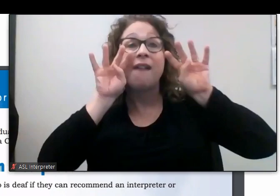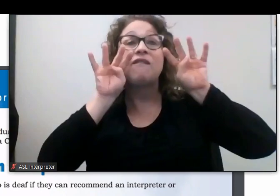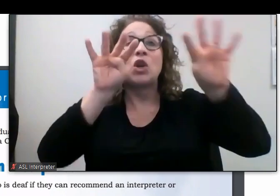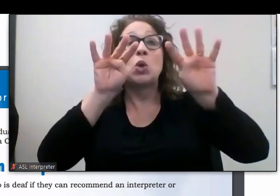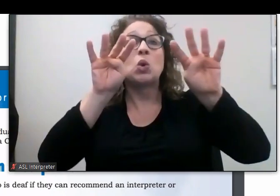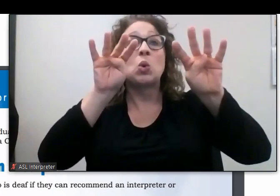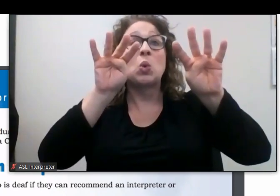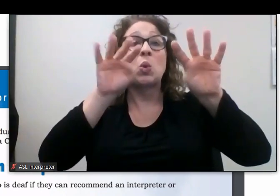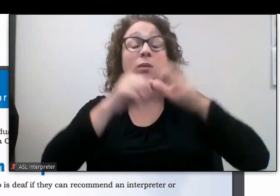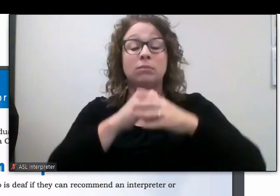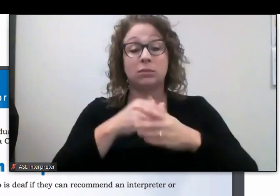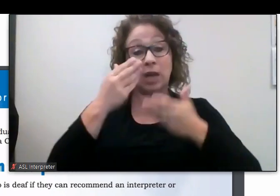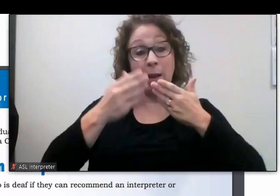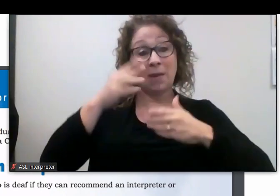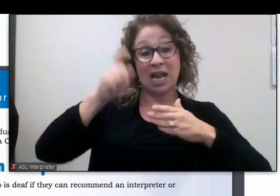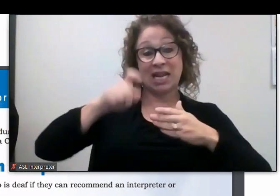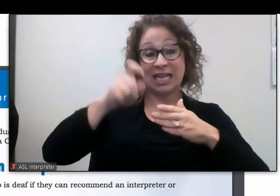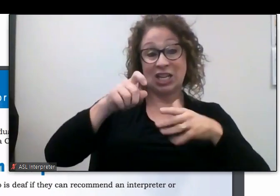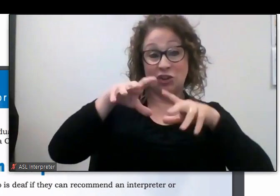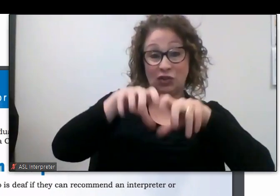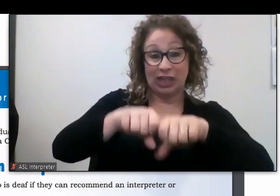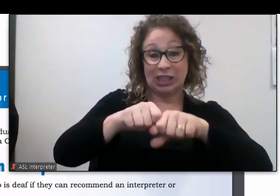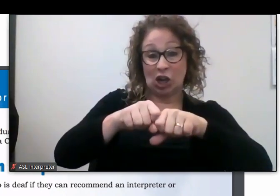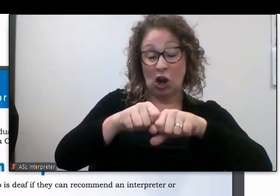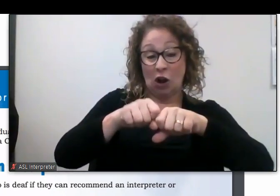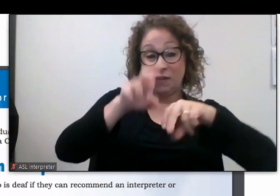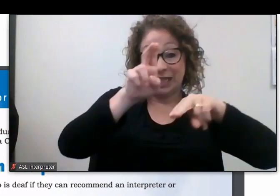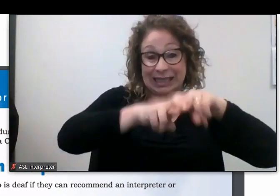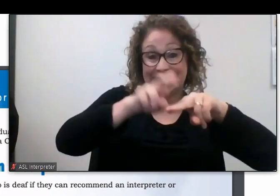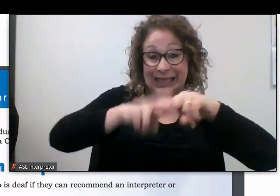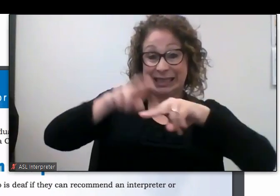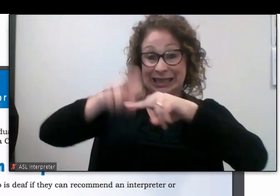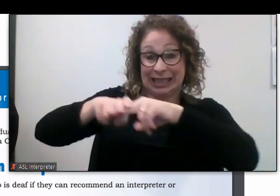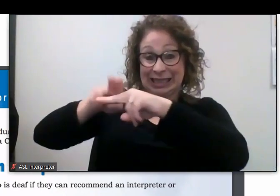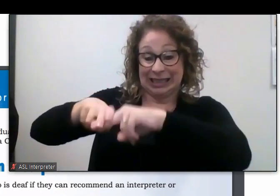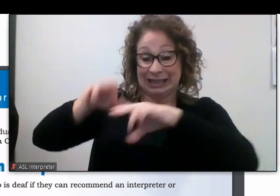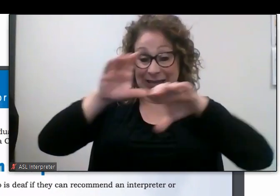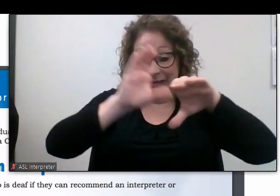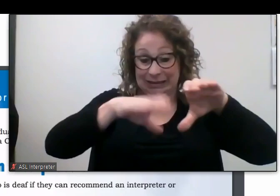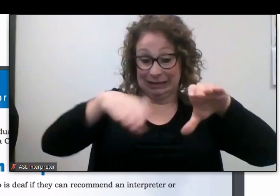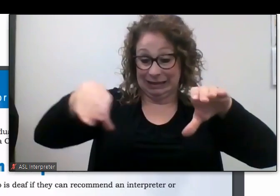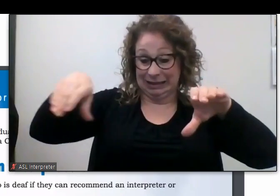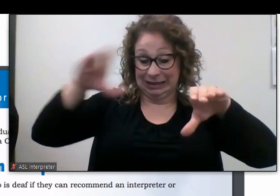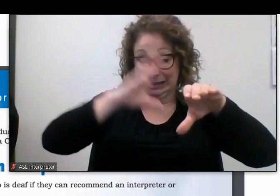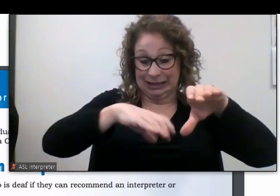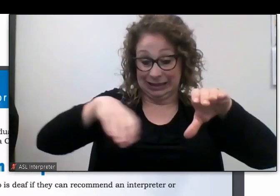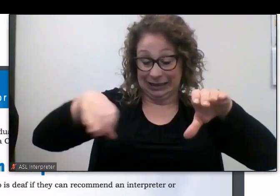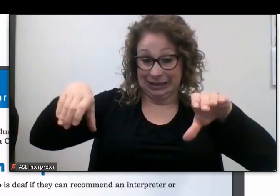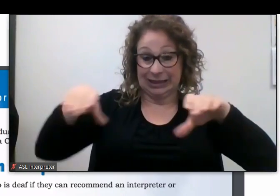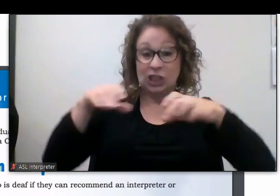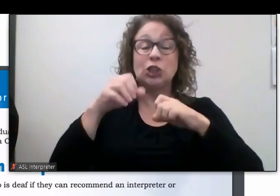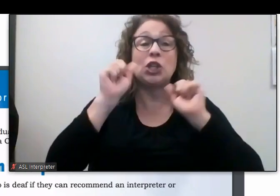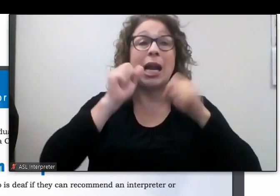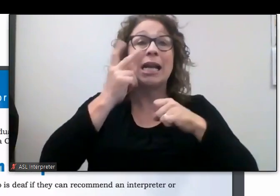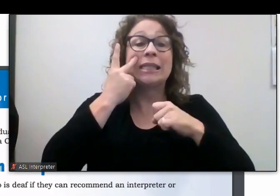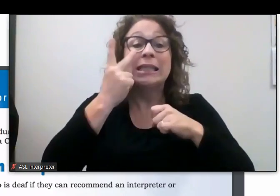You might need reserved seats near the front of the room for the deaf and hard-of-hearing people to see the interpreter clearly.